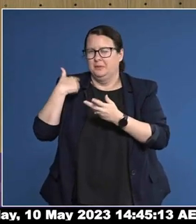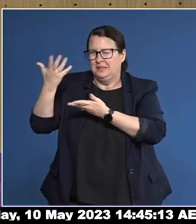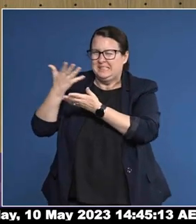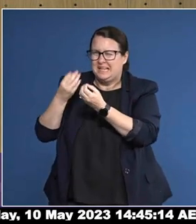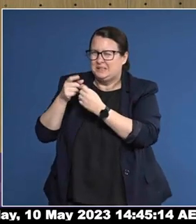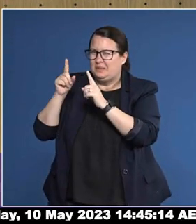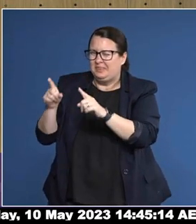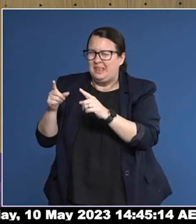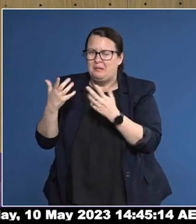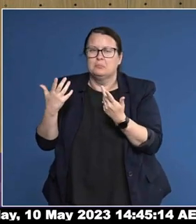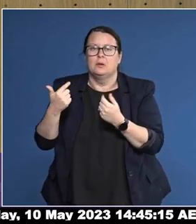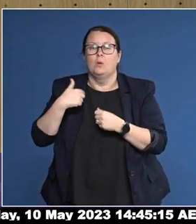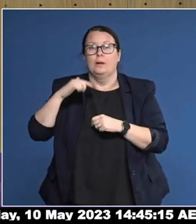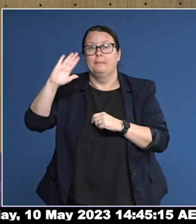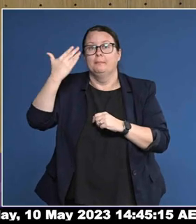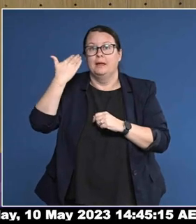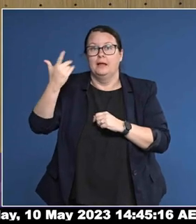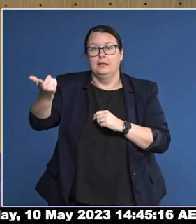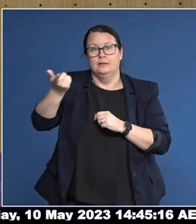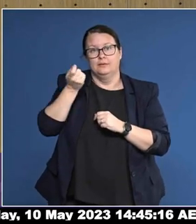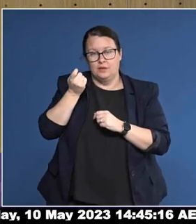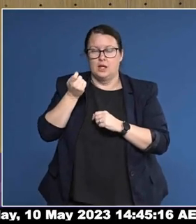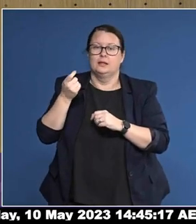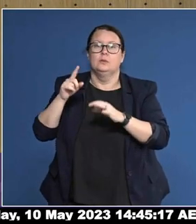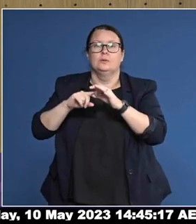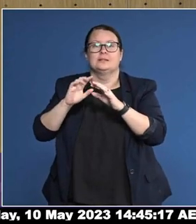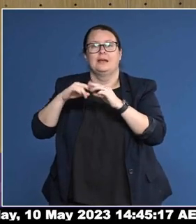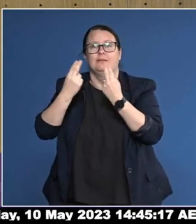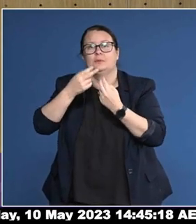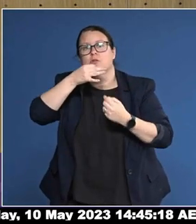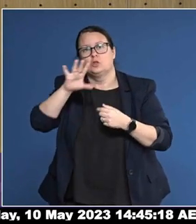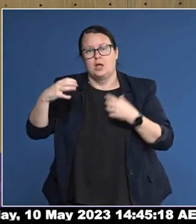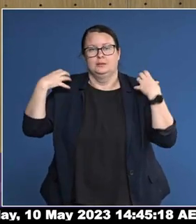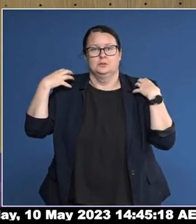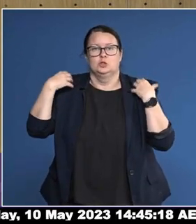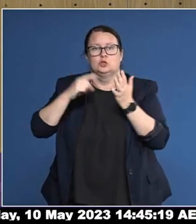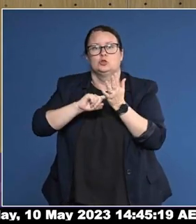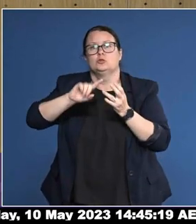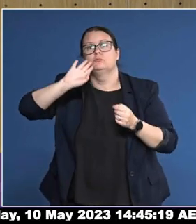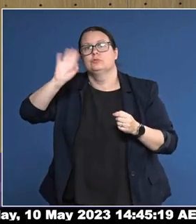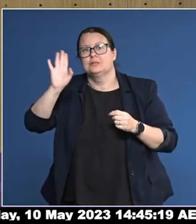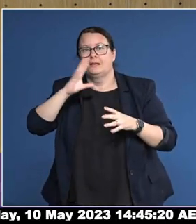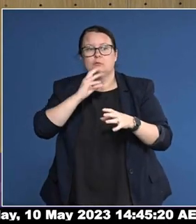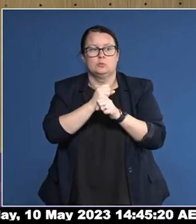We did invite the Queensland Family and Child Commission to present at a couple of government forums in that regard, and it may be in those discussions.